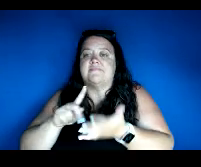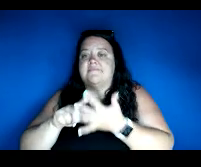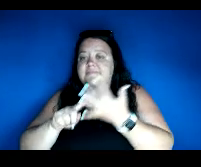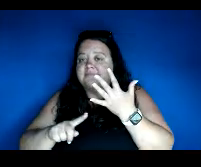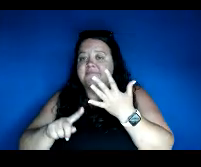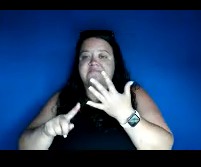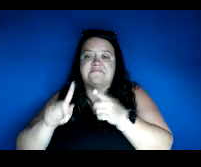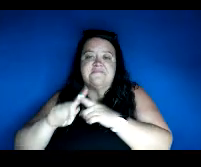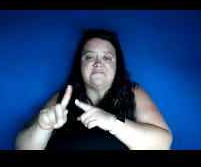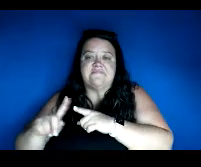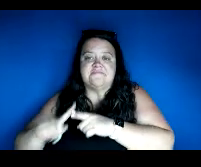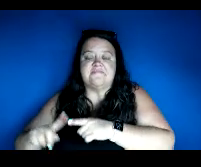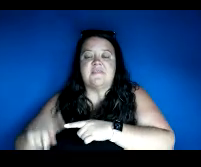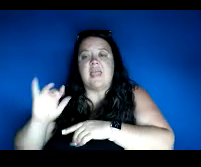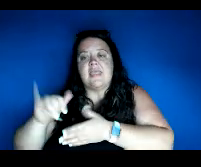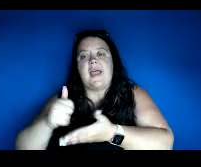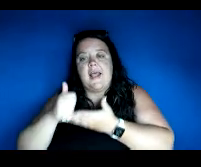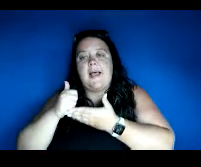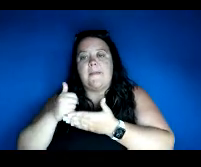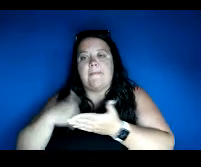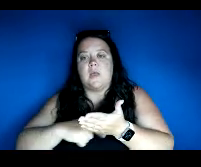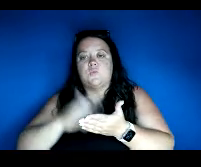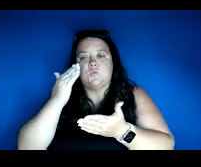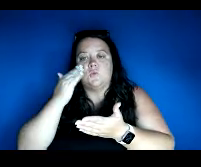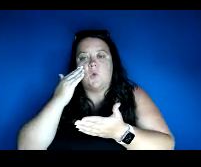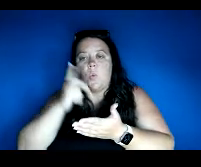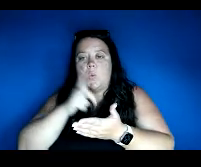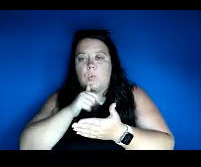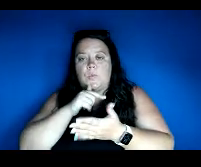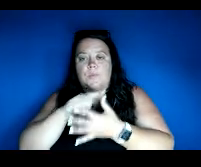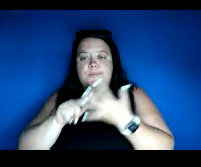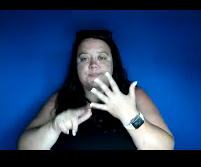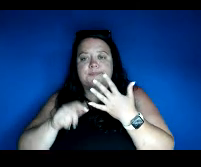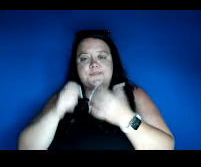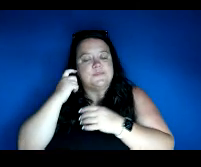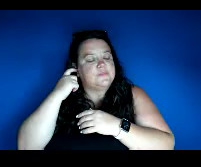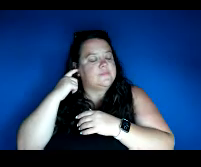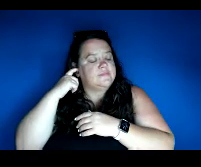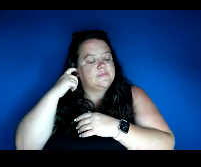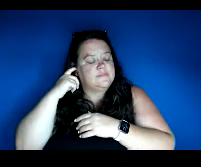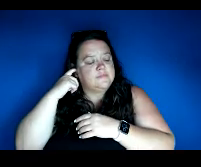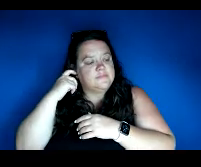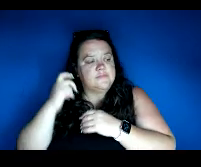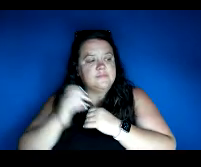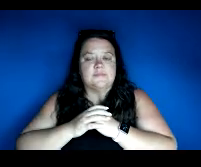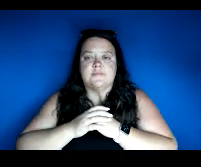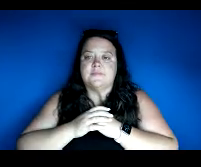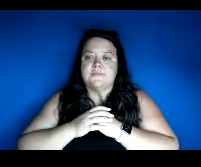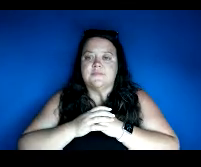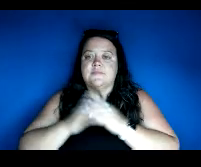that's something that's also helpful for us to know, because it's generally good practice for a student